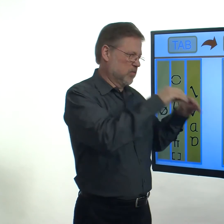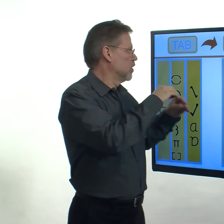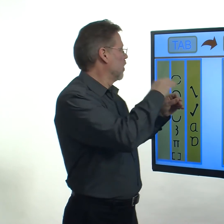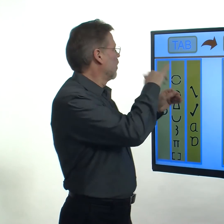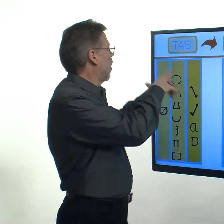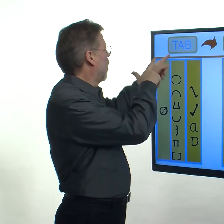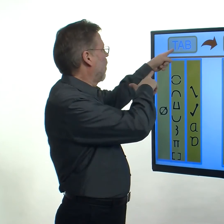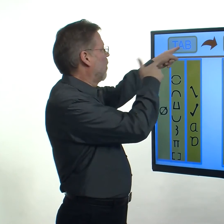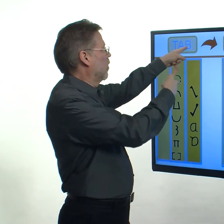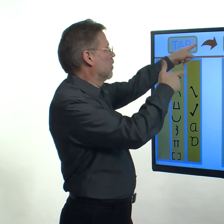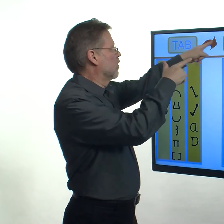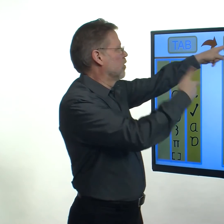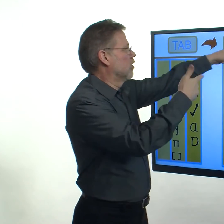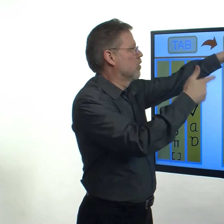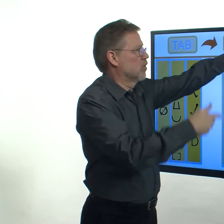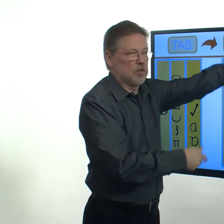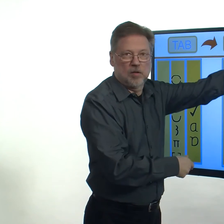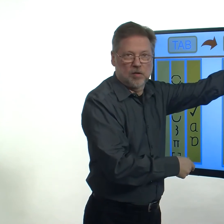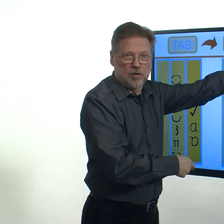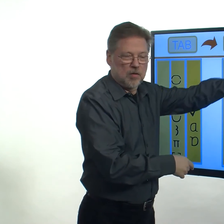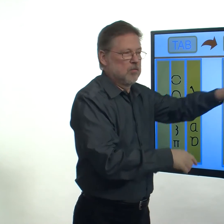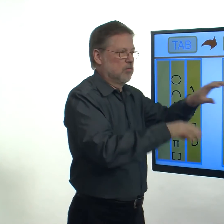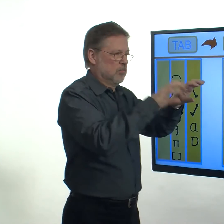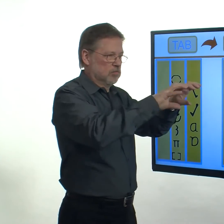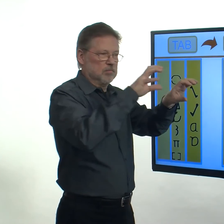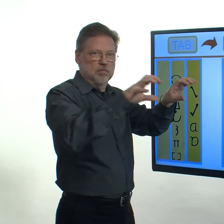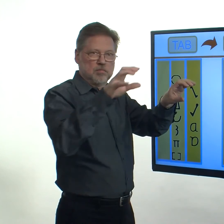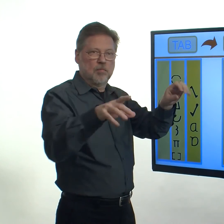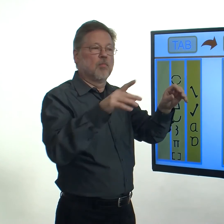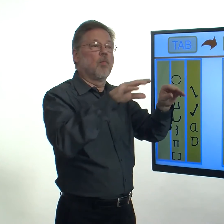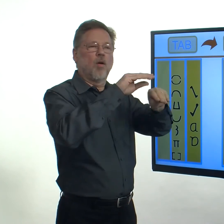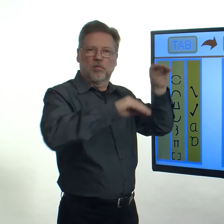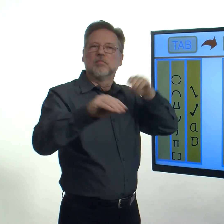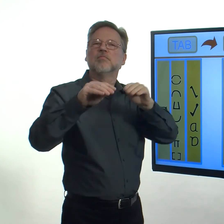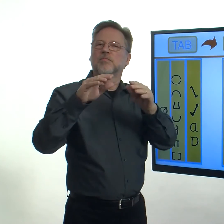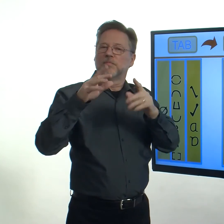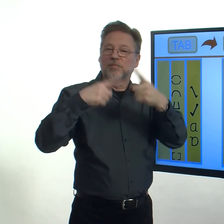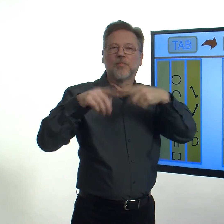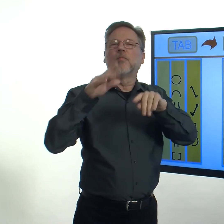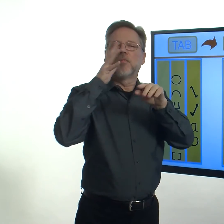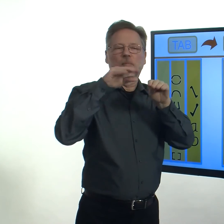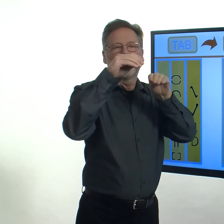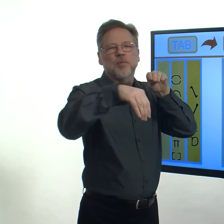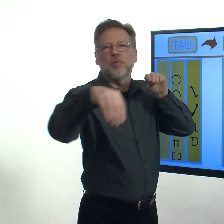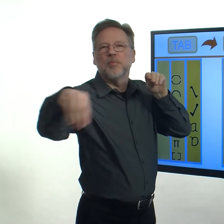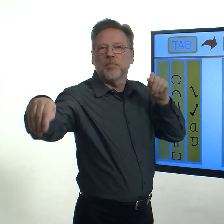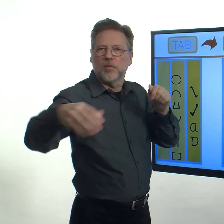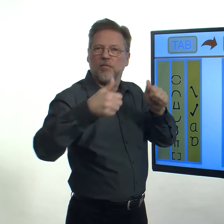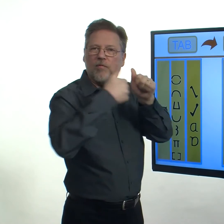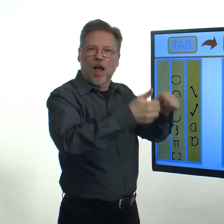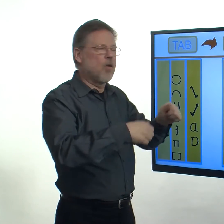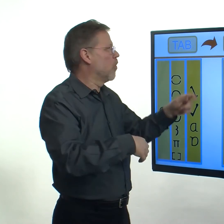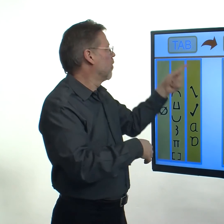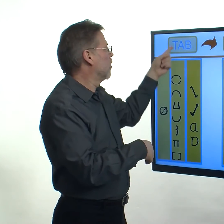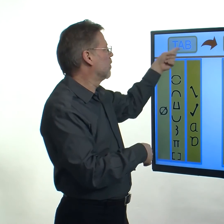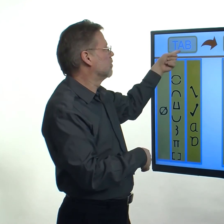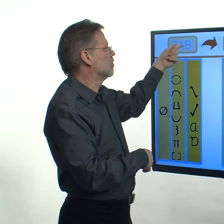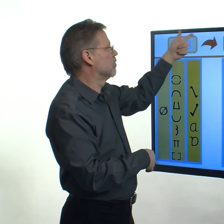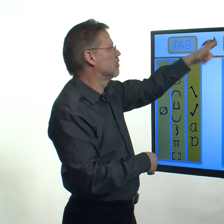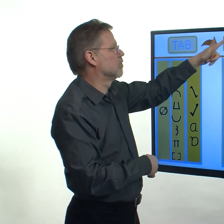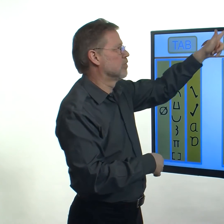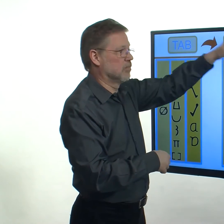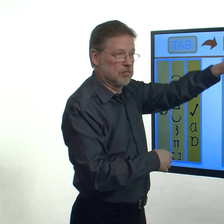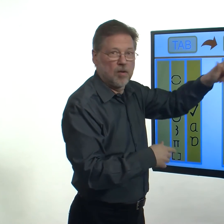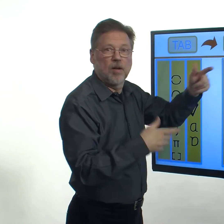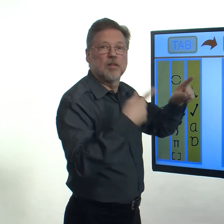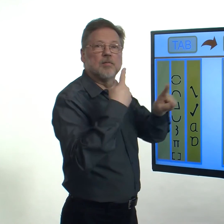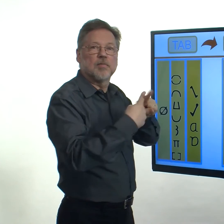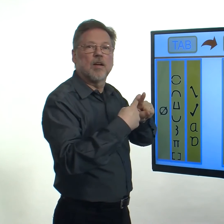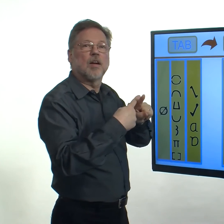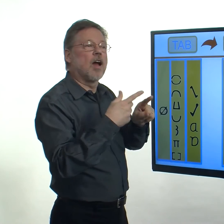this order for the template, and made sign notations according to that sequence. Plus,